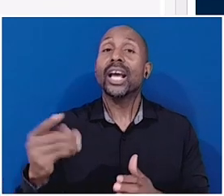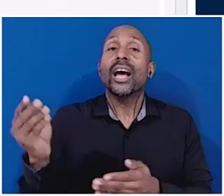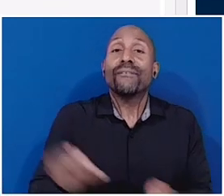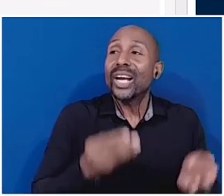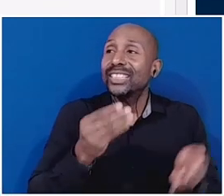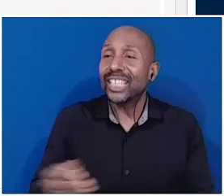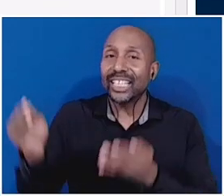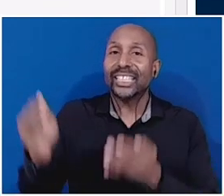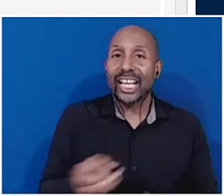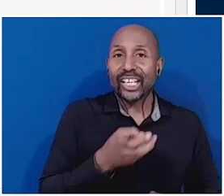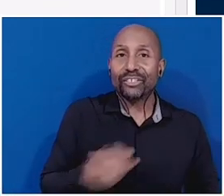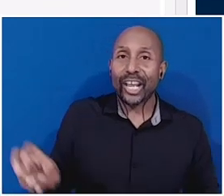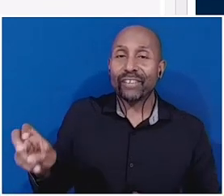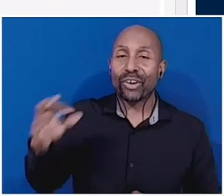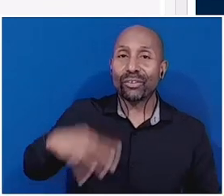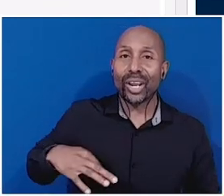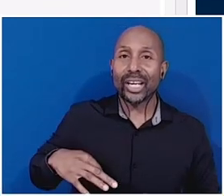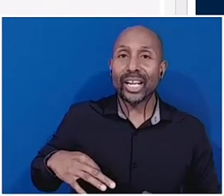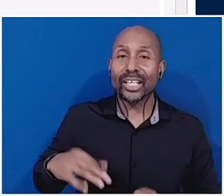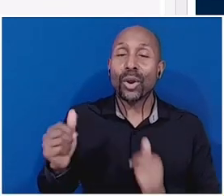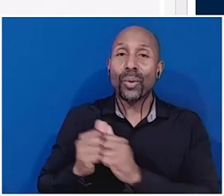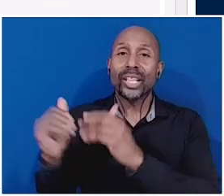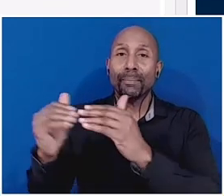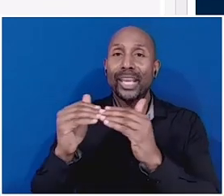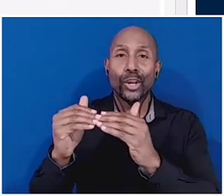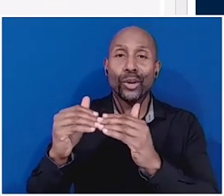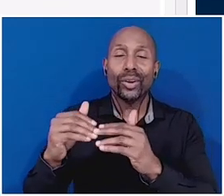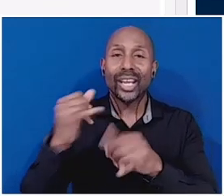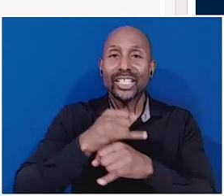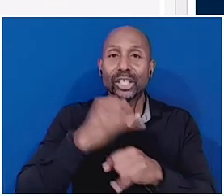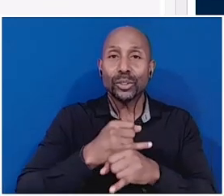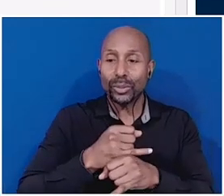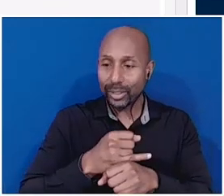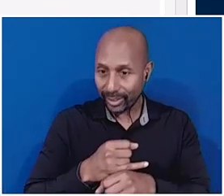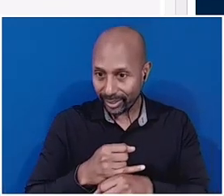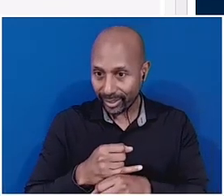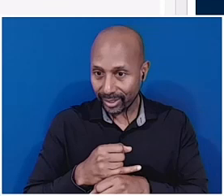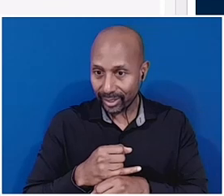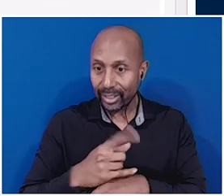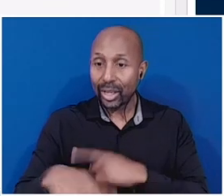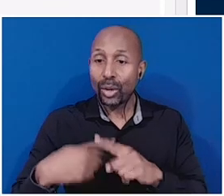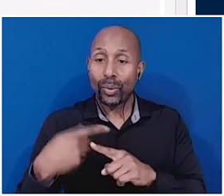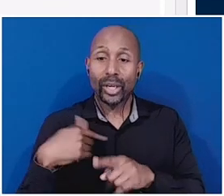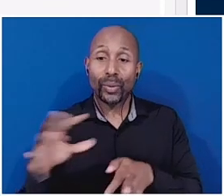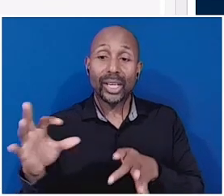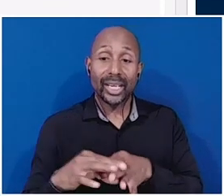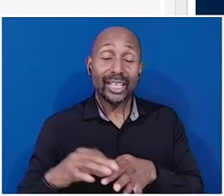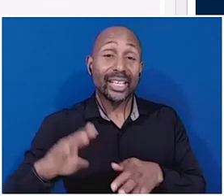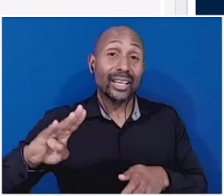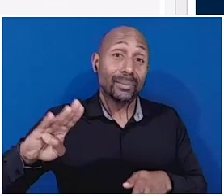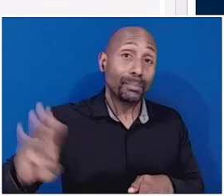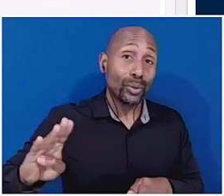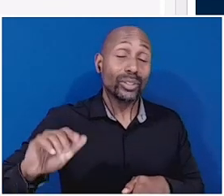When we tied billions of Federal dollars to quote-unquote, voluntary accreditation, guess what?